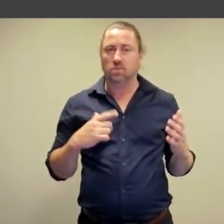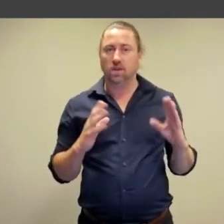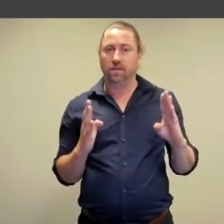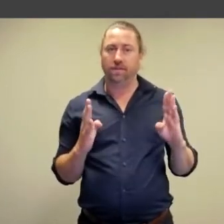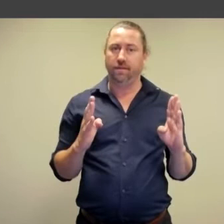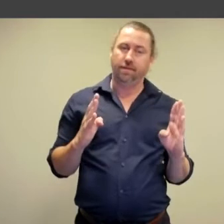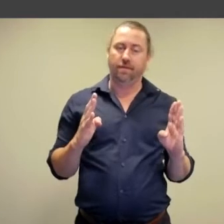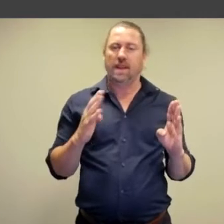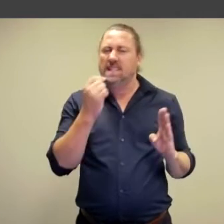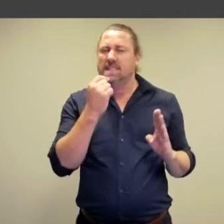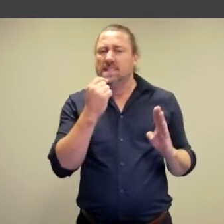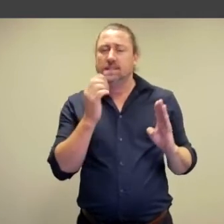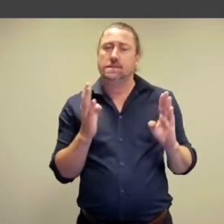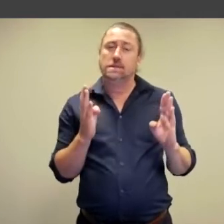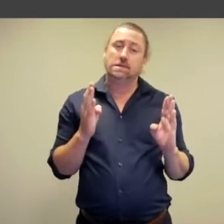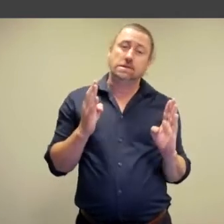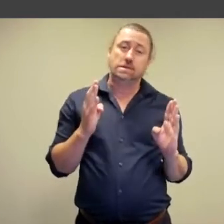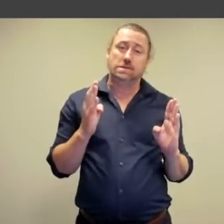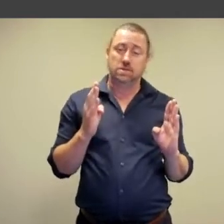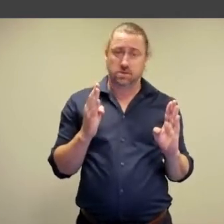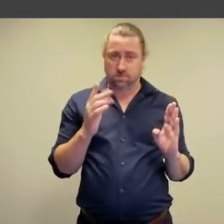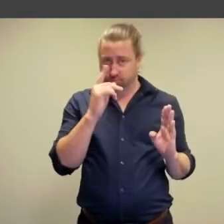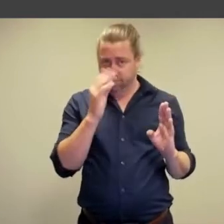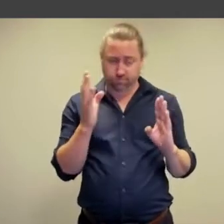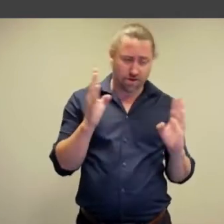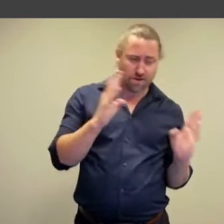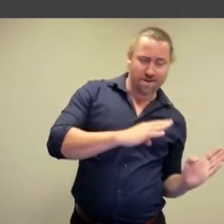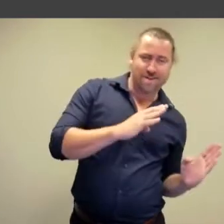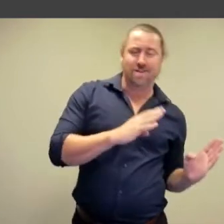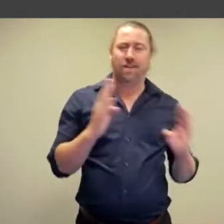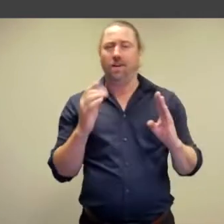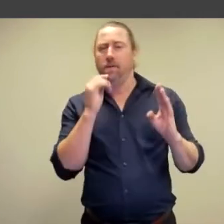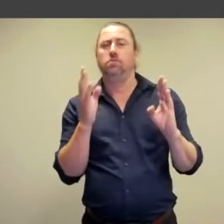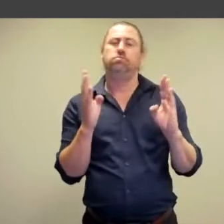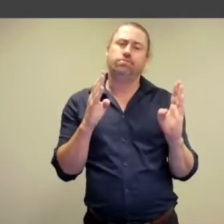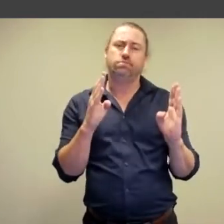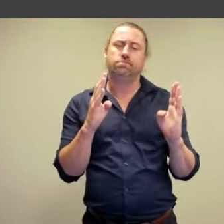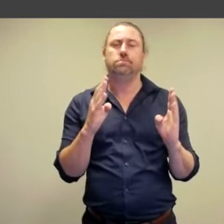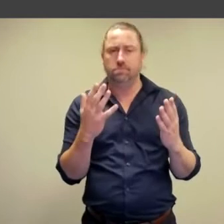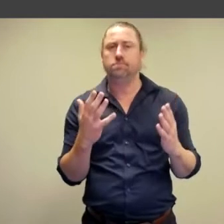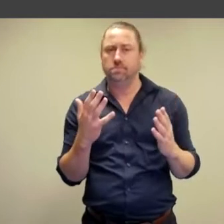very slightly and precariously tip